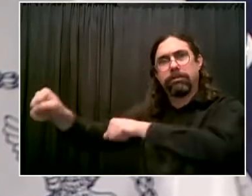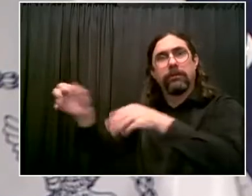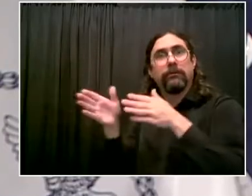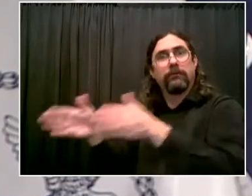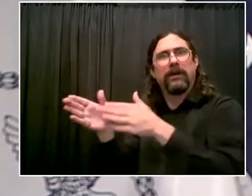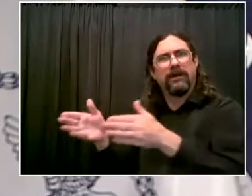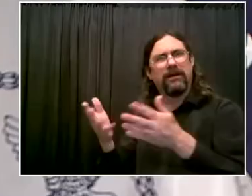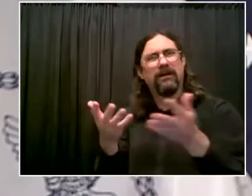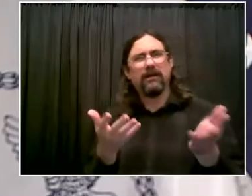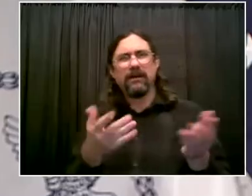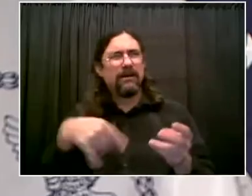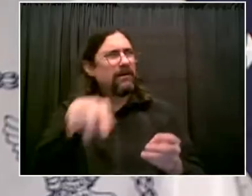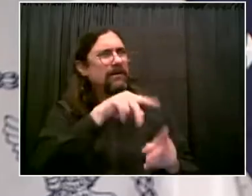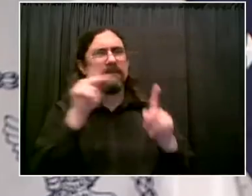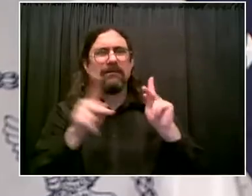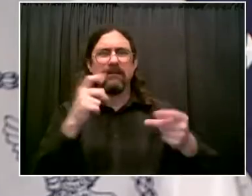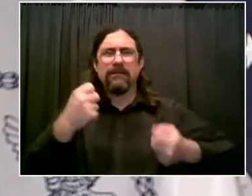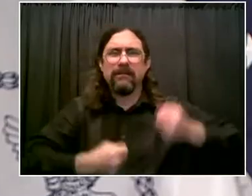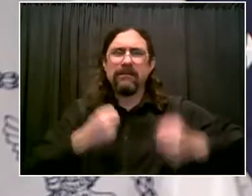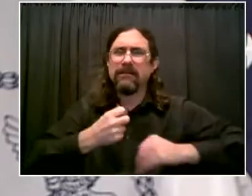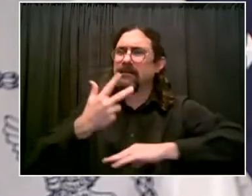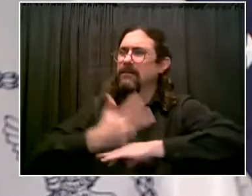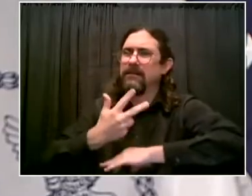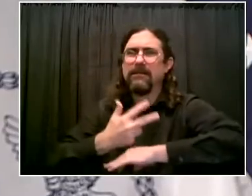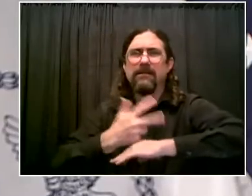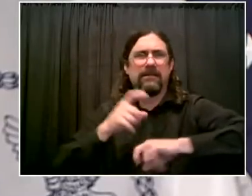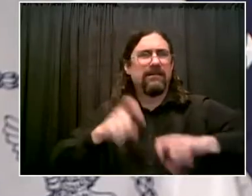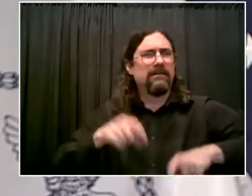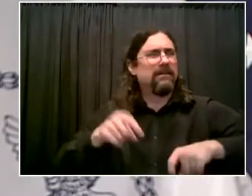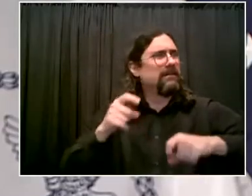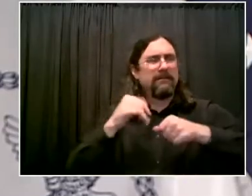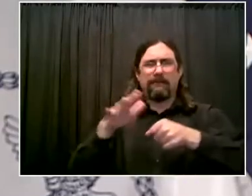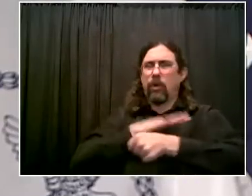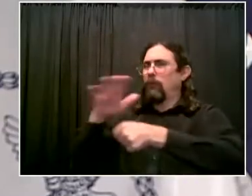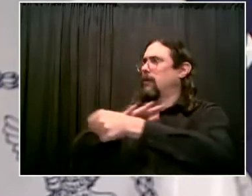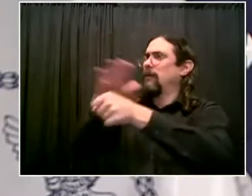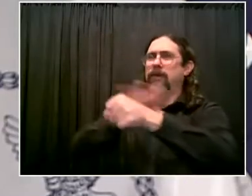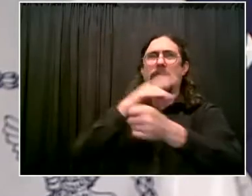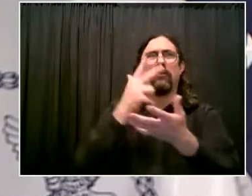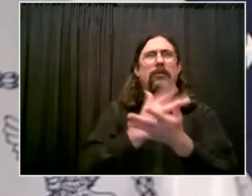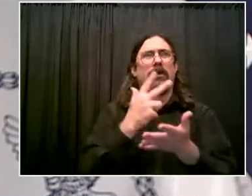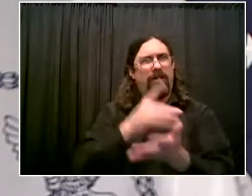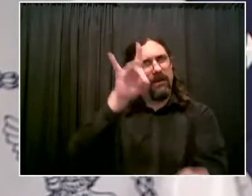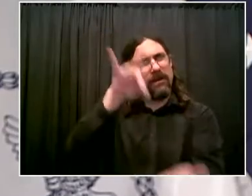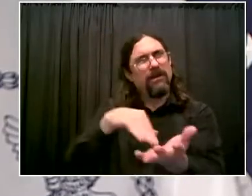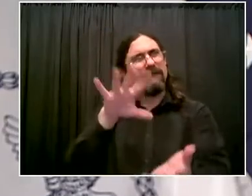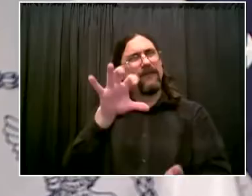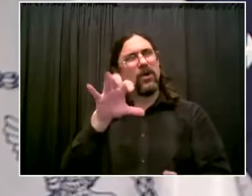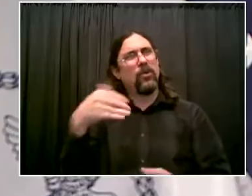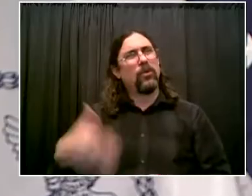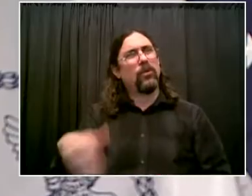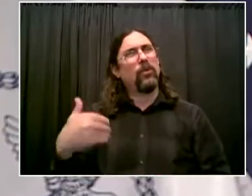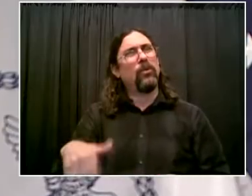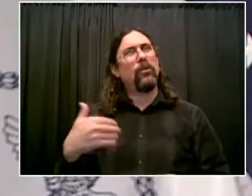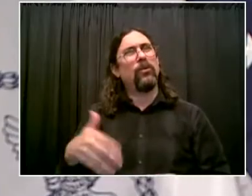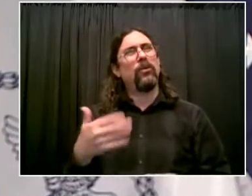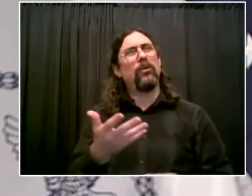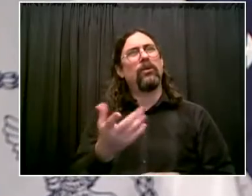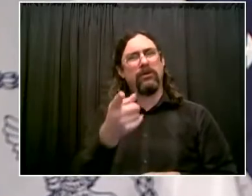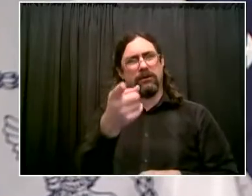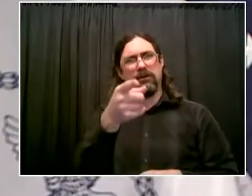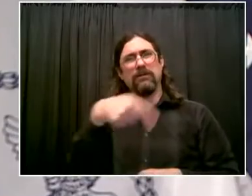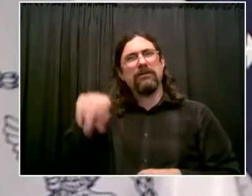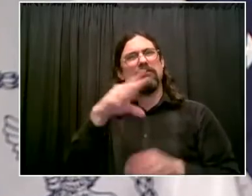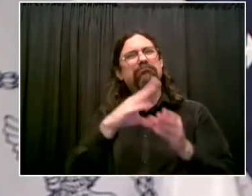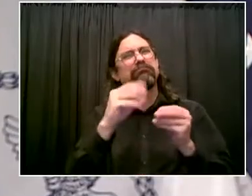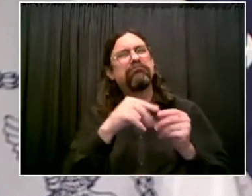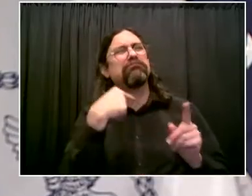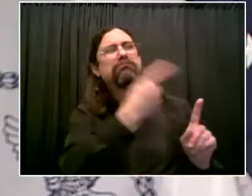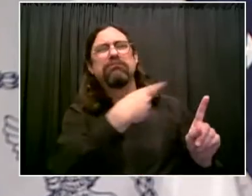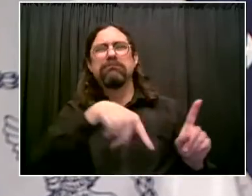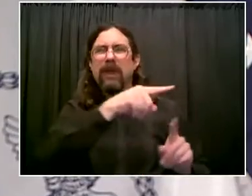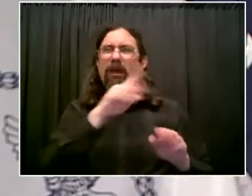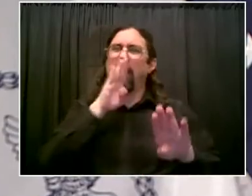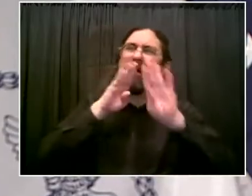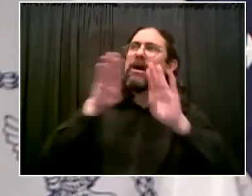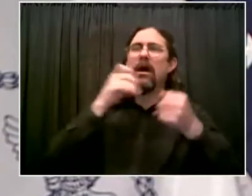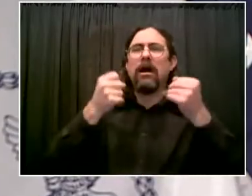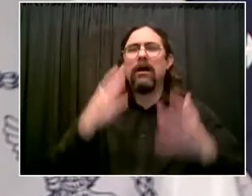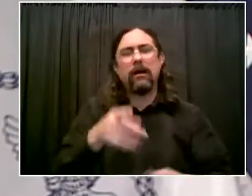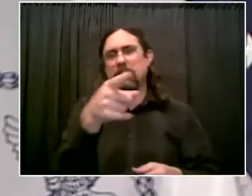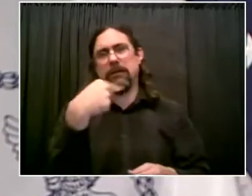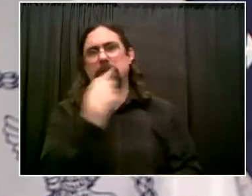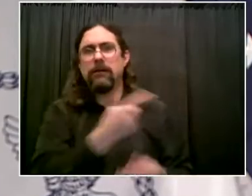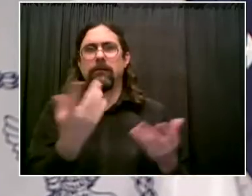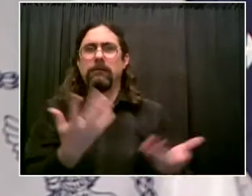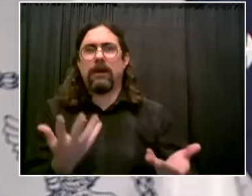DRIVERS ABOUT